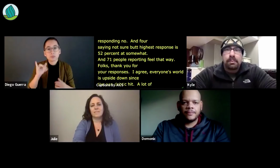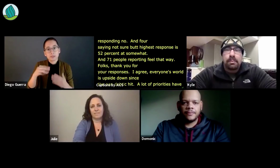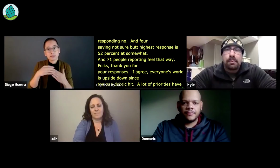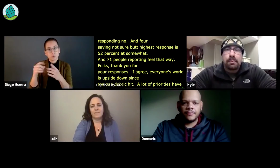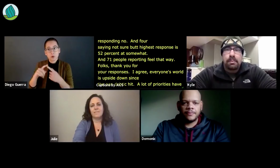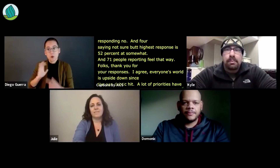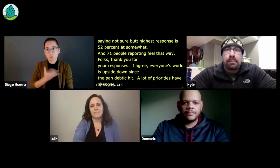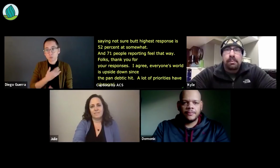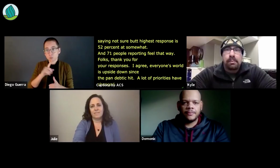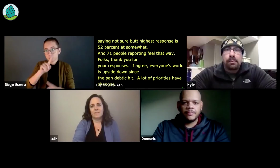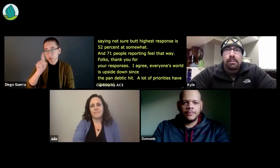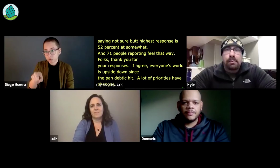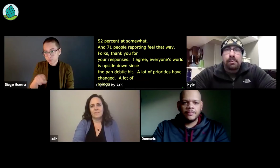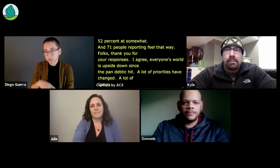From A to Z, the changes have been complete.